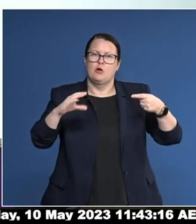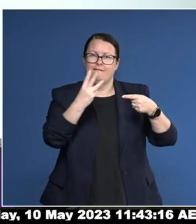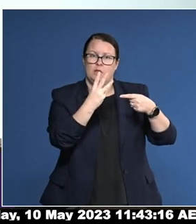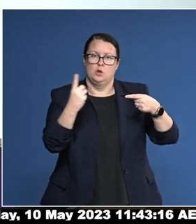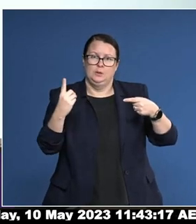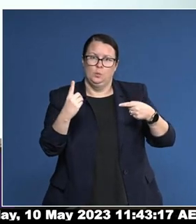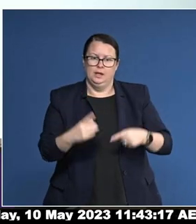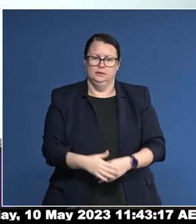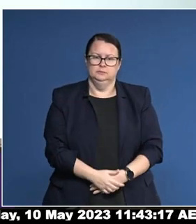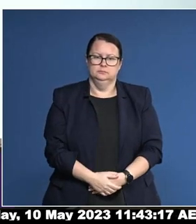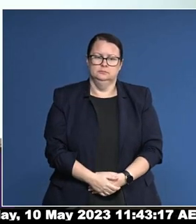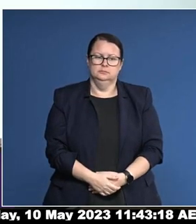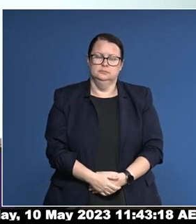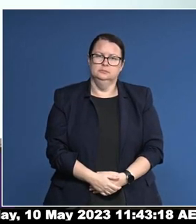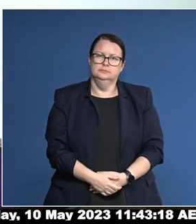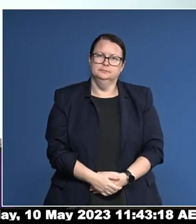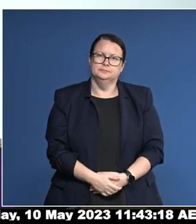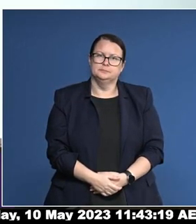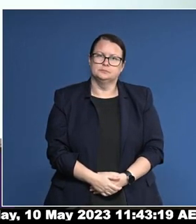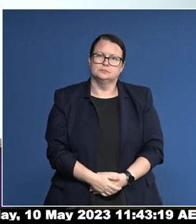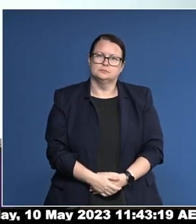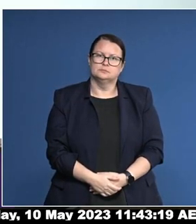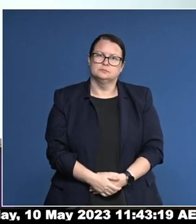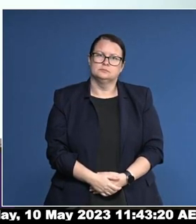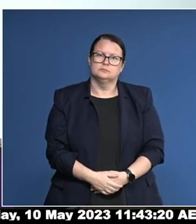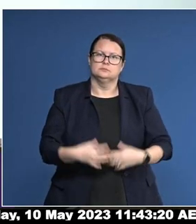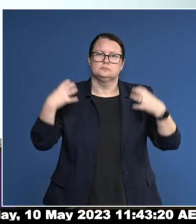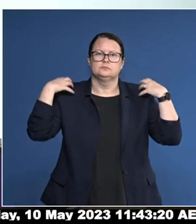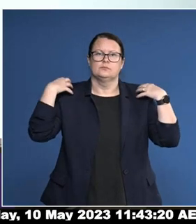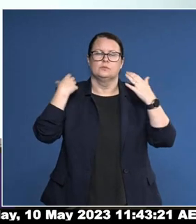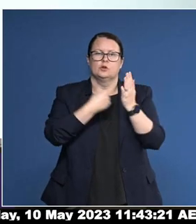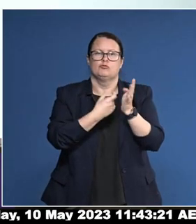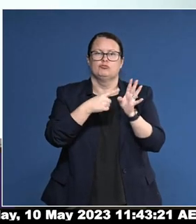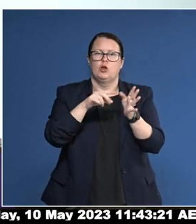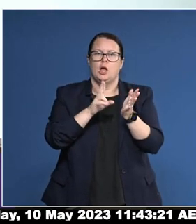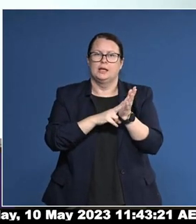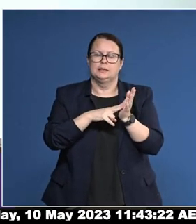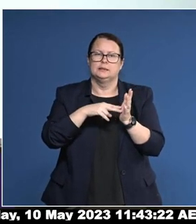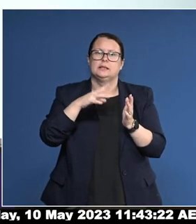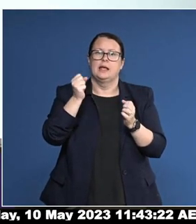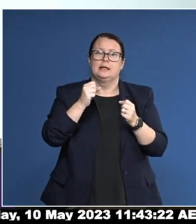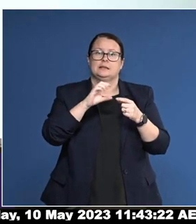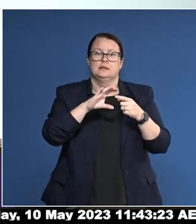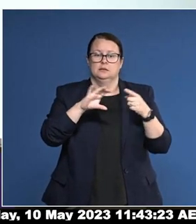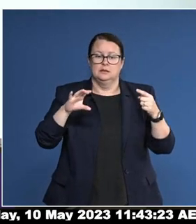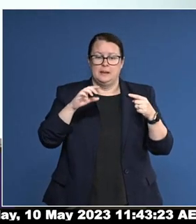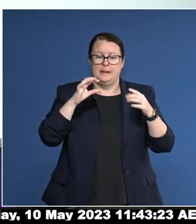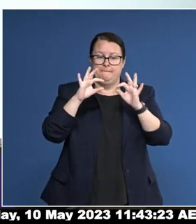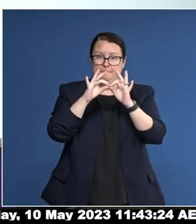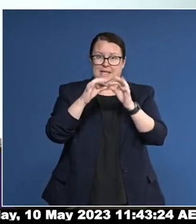Commissioner Ryan asked you about 31, sub-clause (b) and then sub-sub-clause (1)